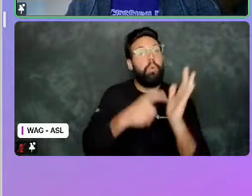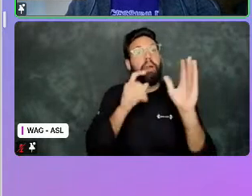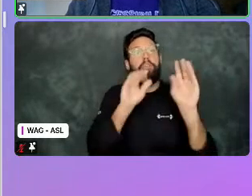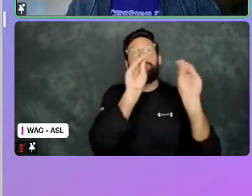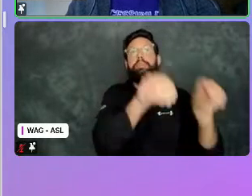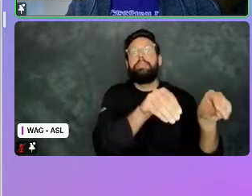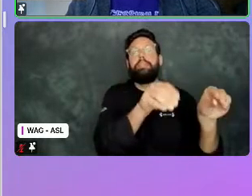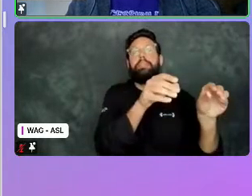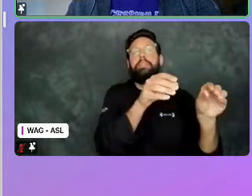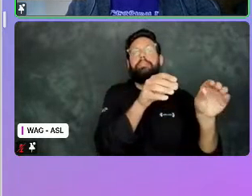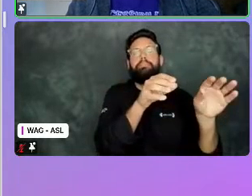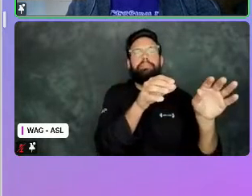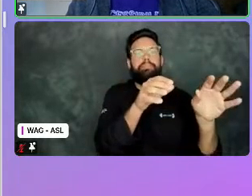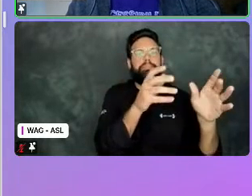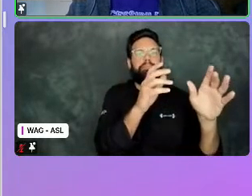out this field. Alert comer